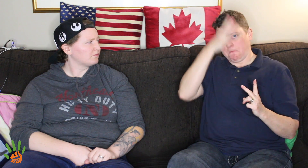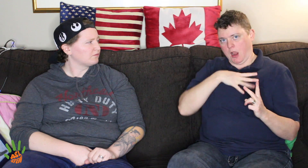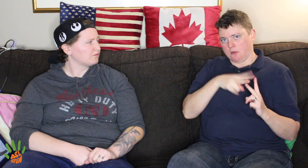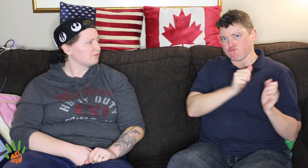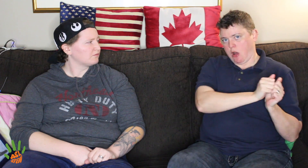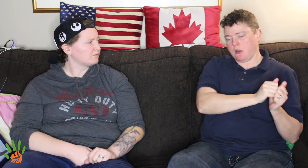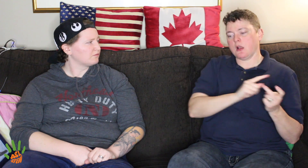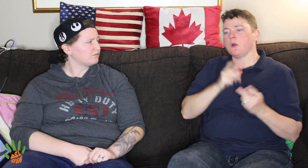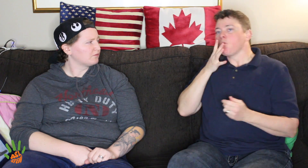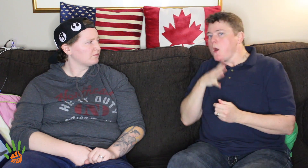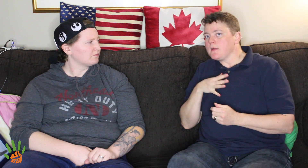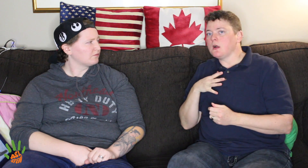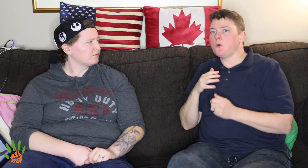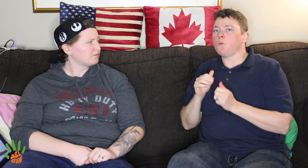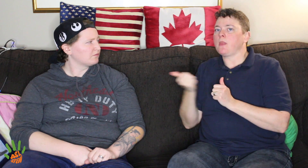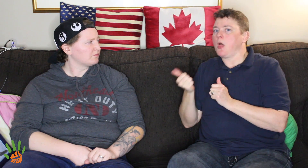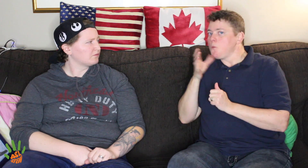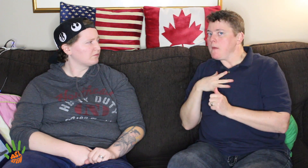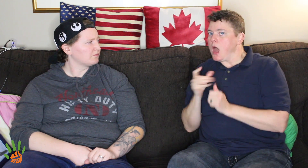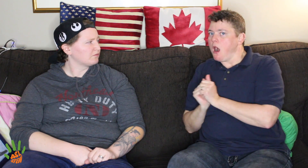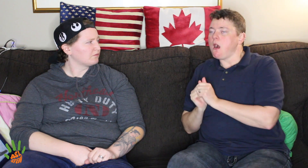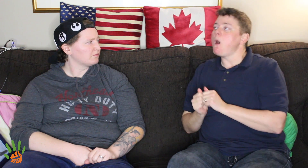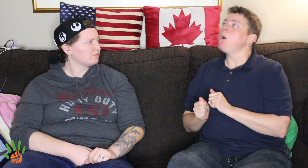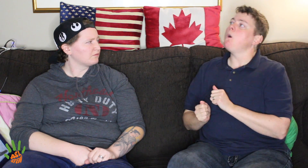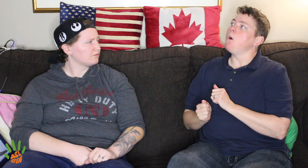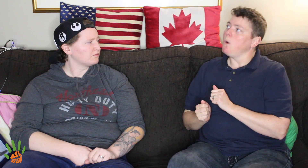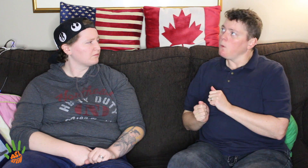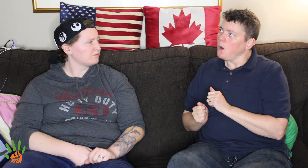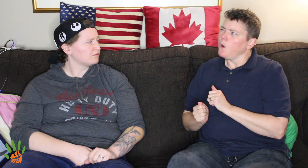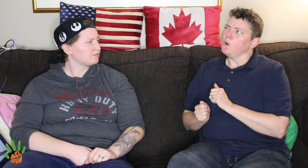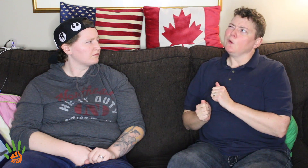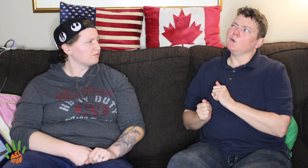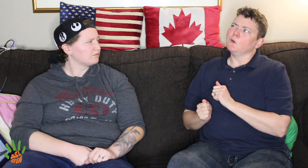or a woman with another woman.... I was like "oh okay".